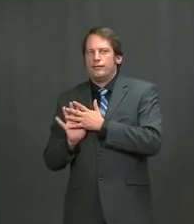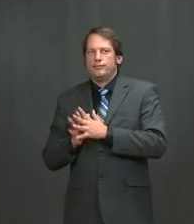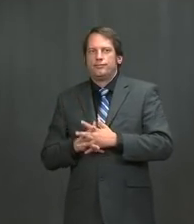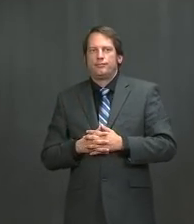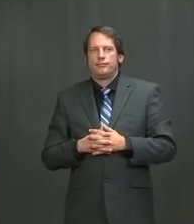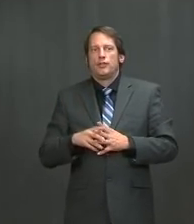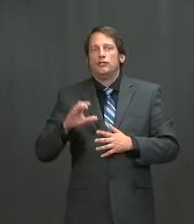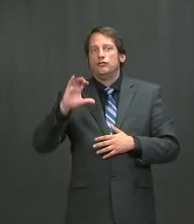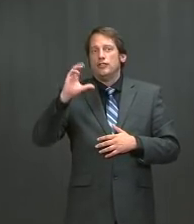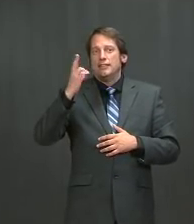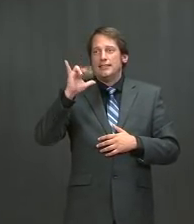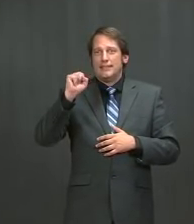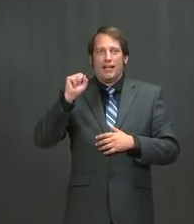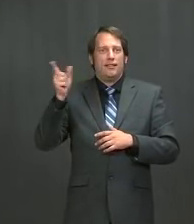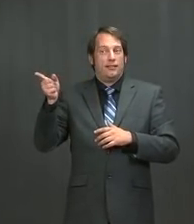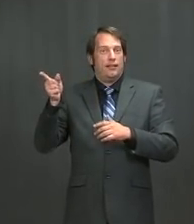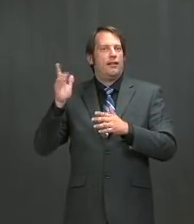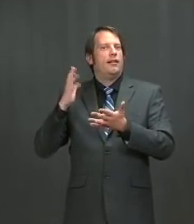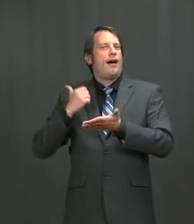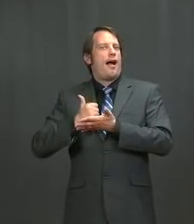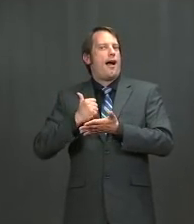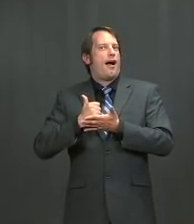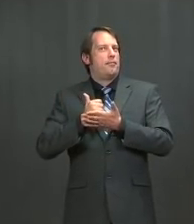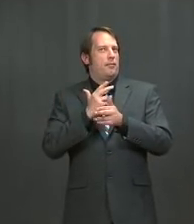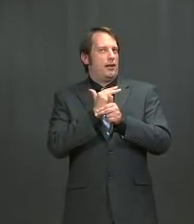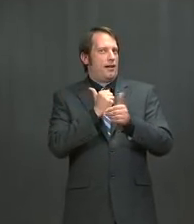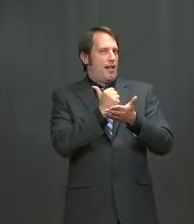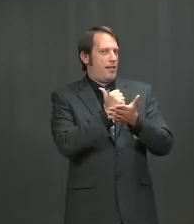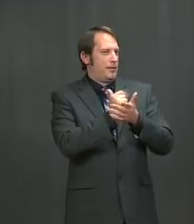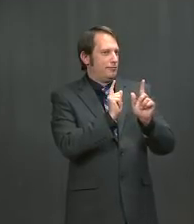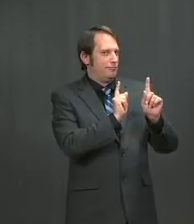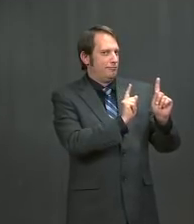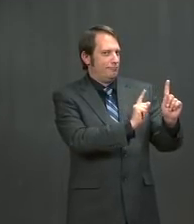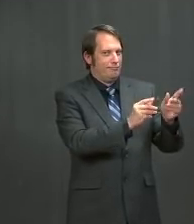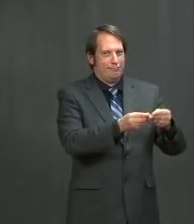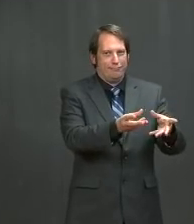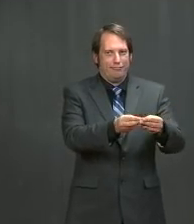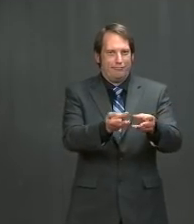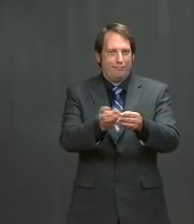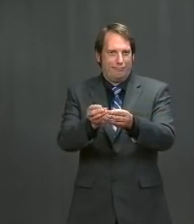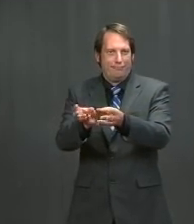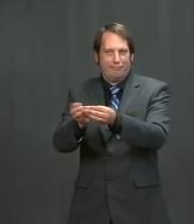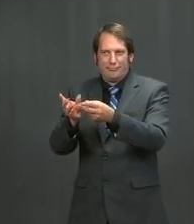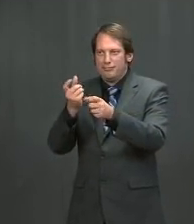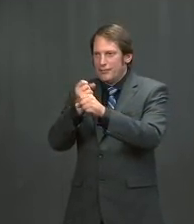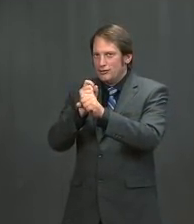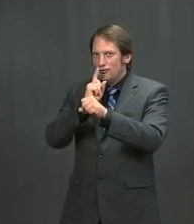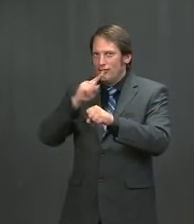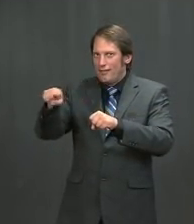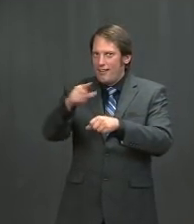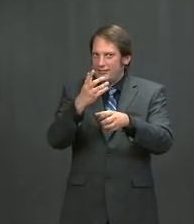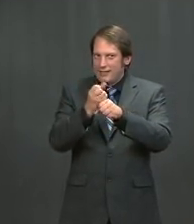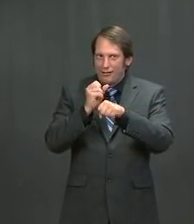He will be delivering eggs and make sure each of you get one and some chocolates to take home to your loved ones. The Press: Thank you, Jen.